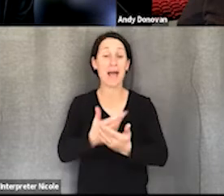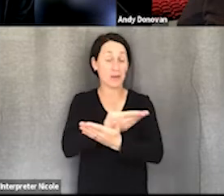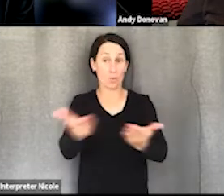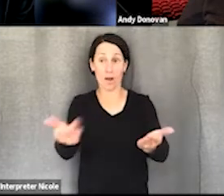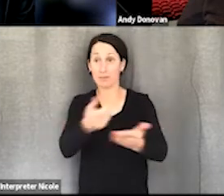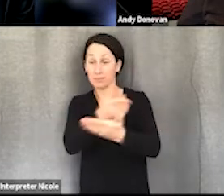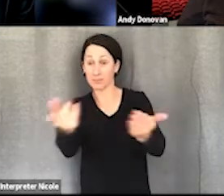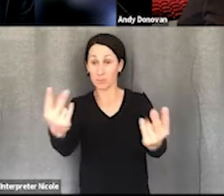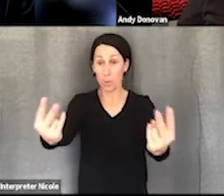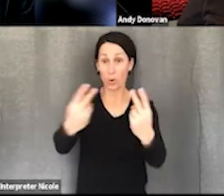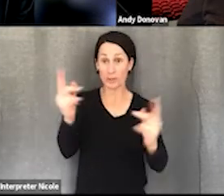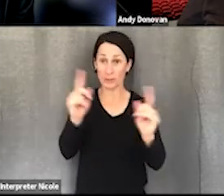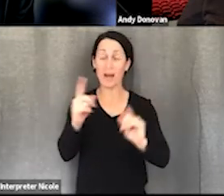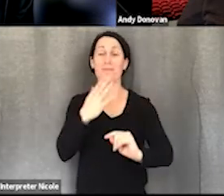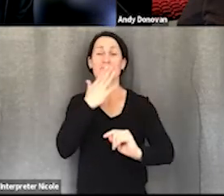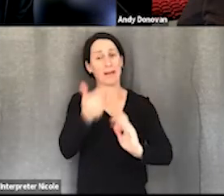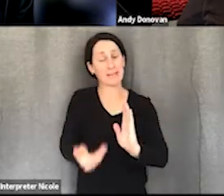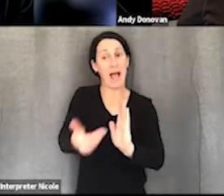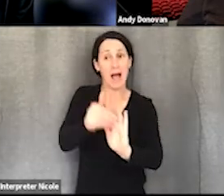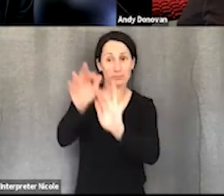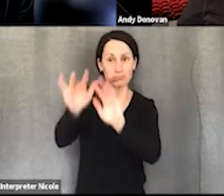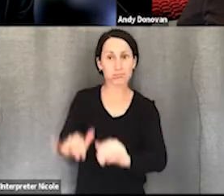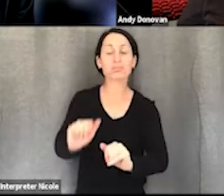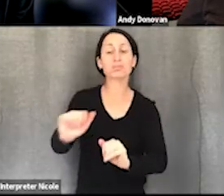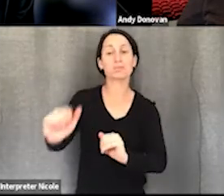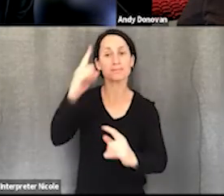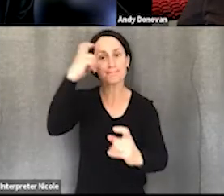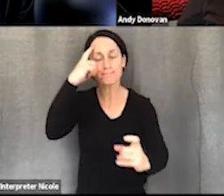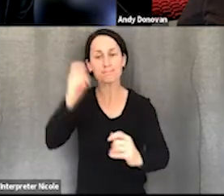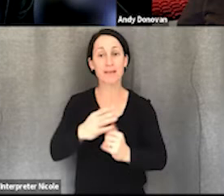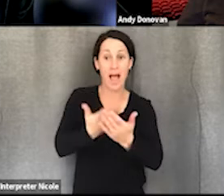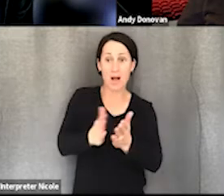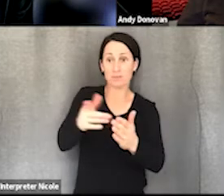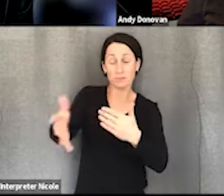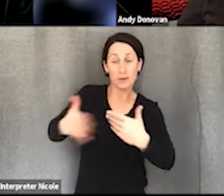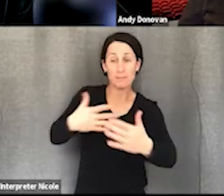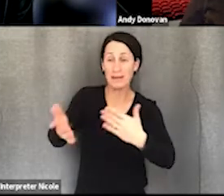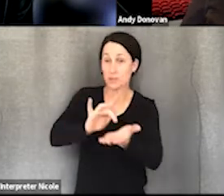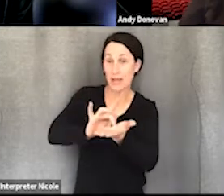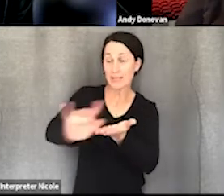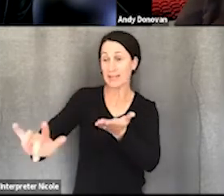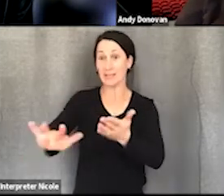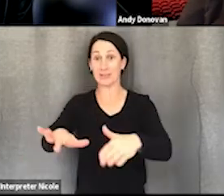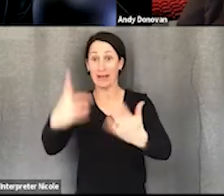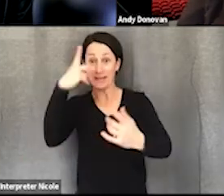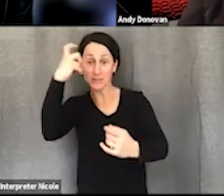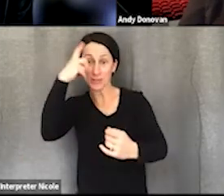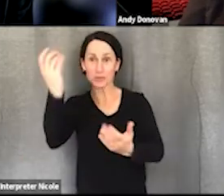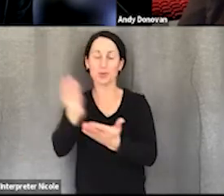I would love to hear what you found from those of you who remaining cancellations. Any tips you can share with your colleagues here today, would